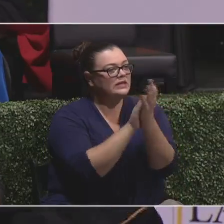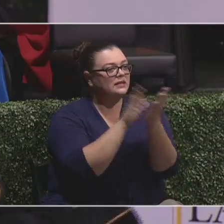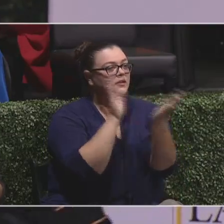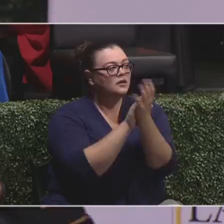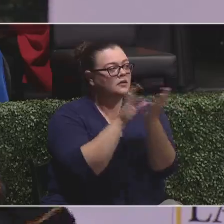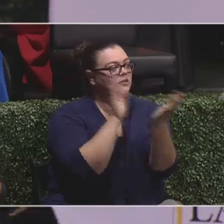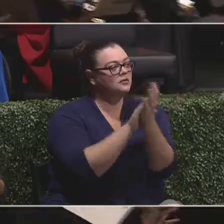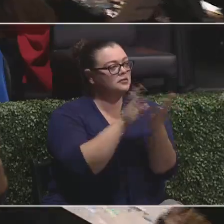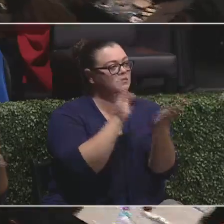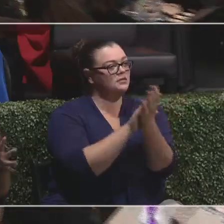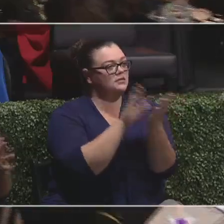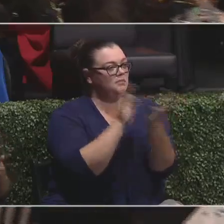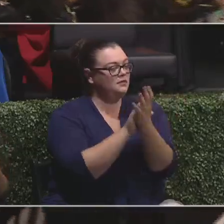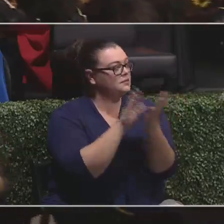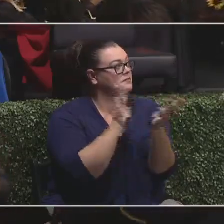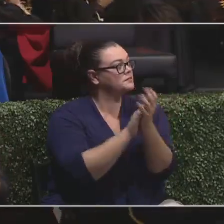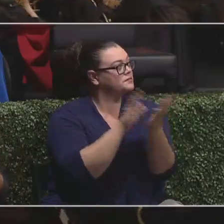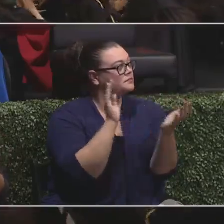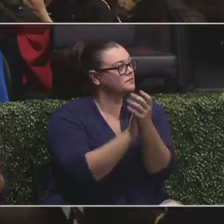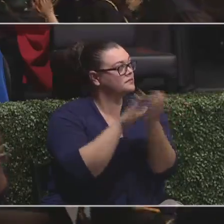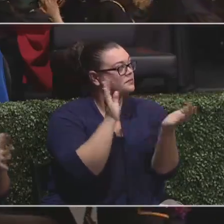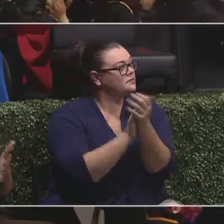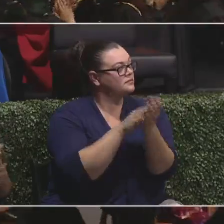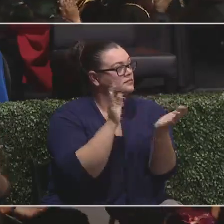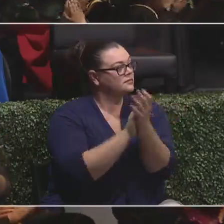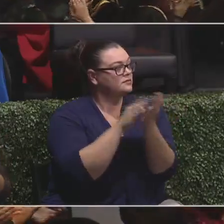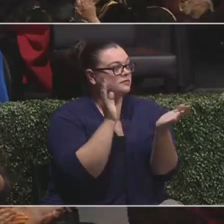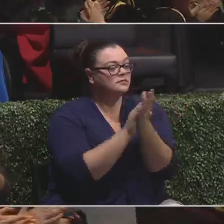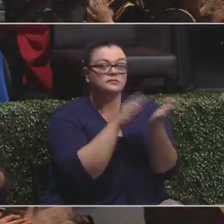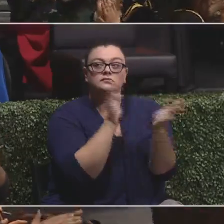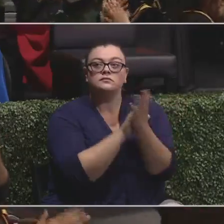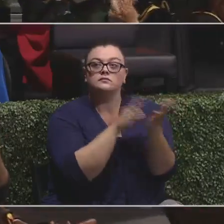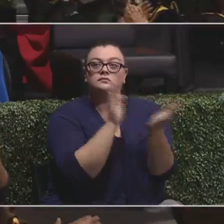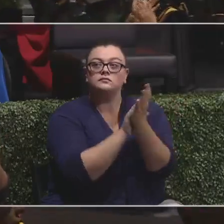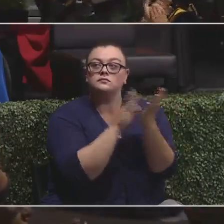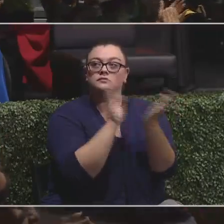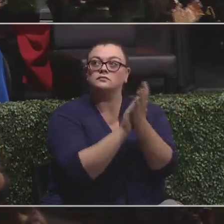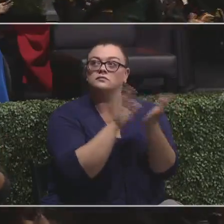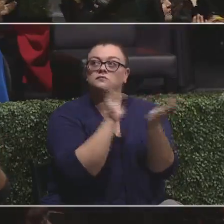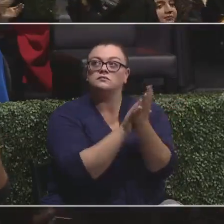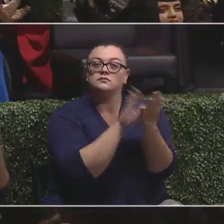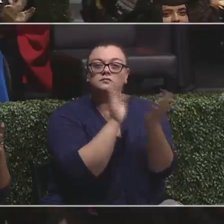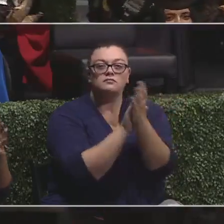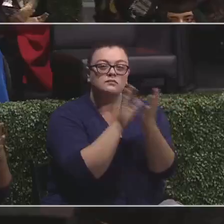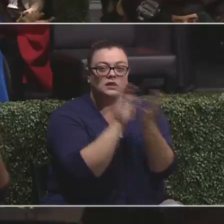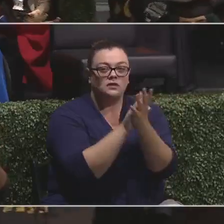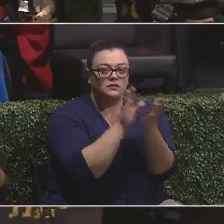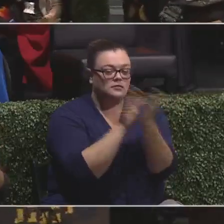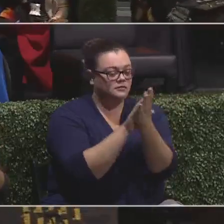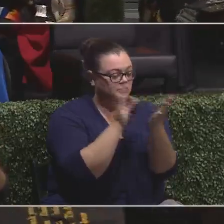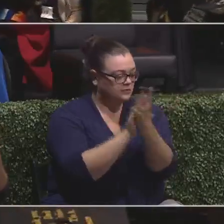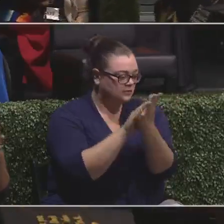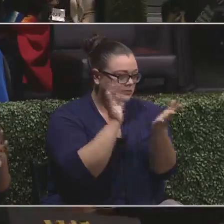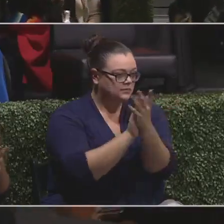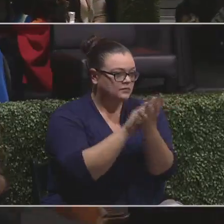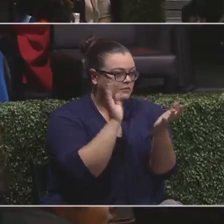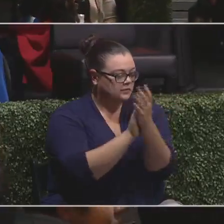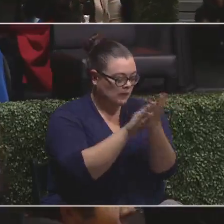VETERANS IN OUR GRADUATING CLASS ANY OF OUR VETERANS IN THE ROOM TO PLEASE STAND AND LET US THANK YOU.